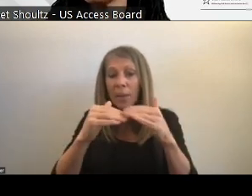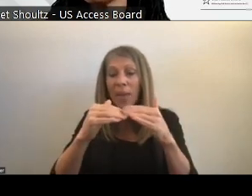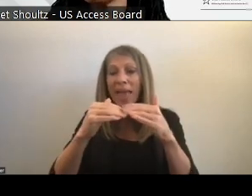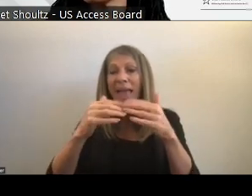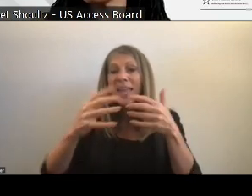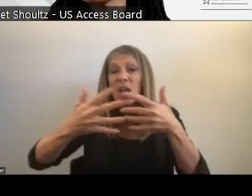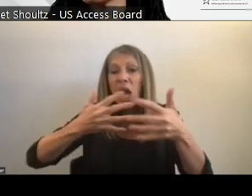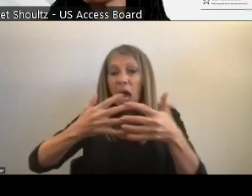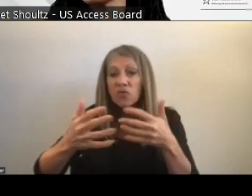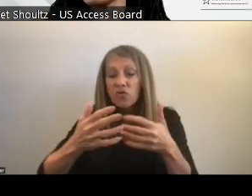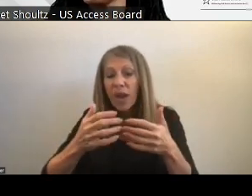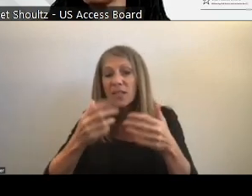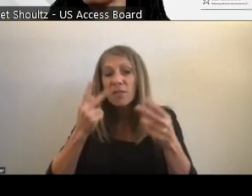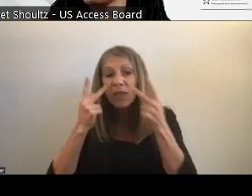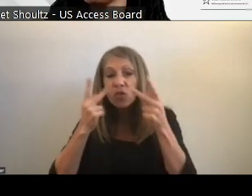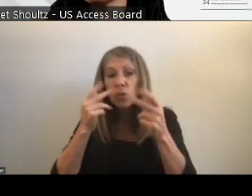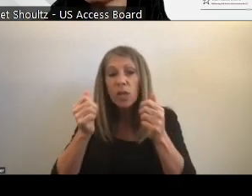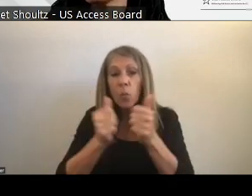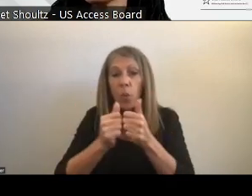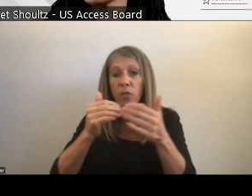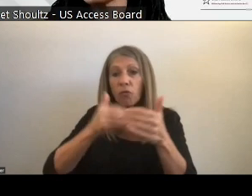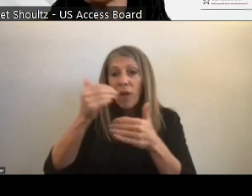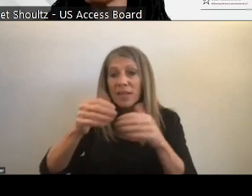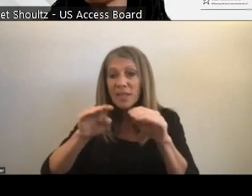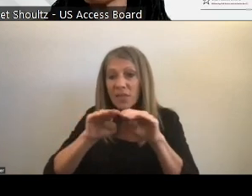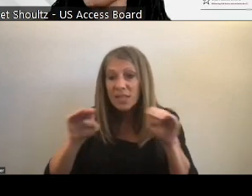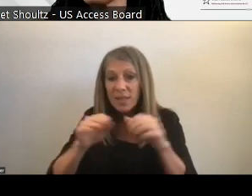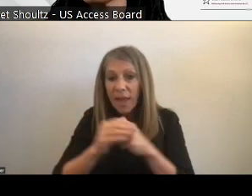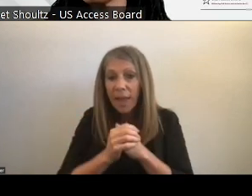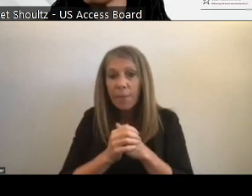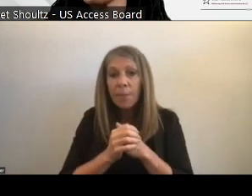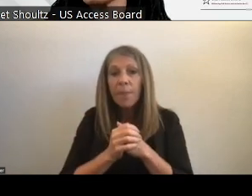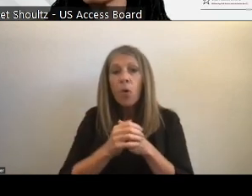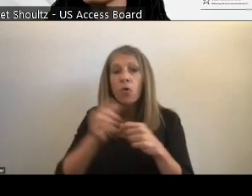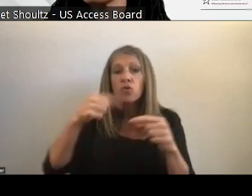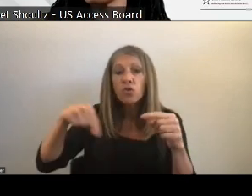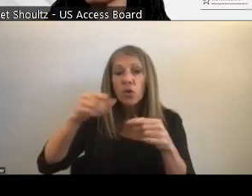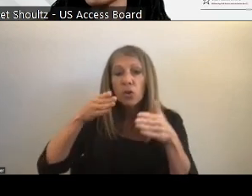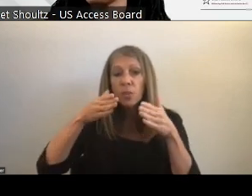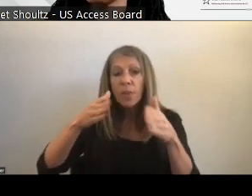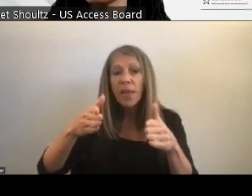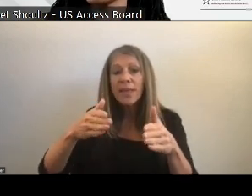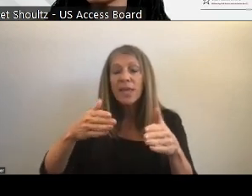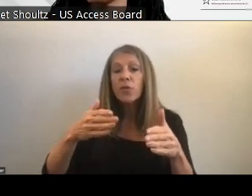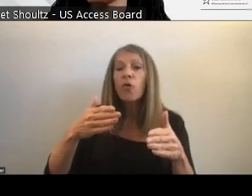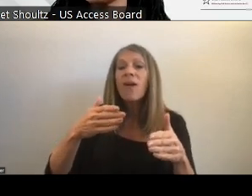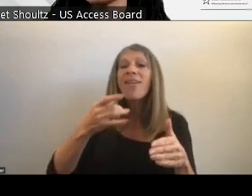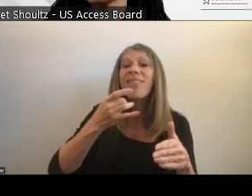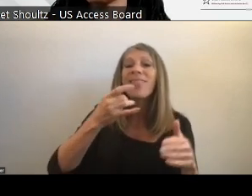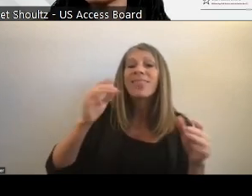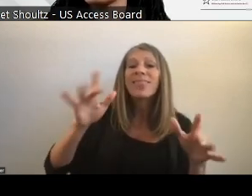with the rest of the step tread or circulation path surface, either light on dark or dark on